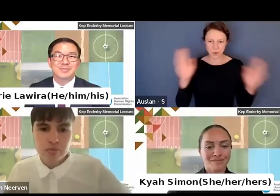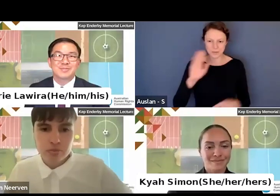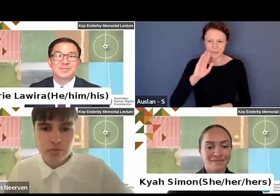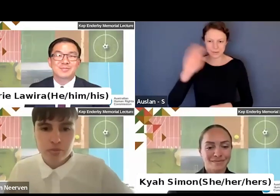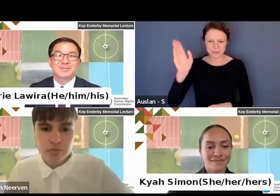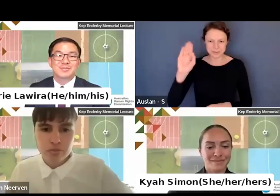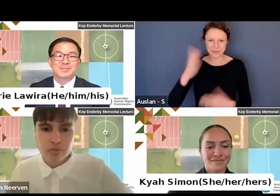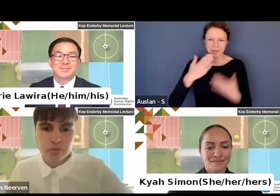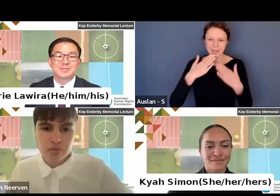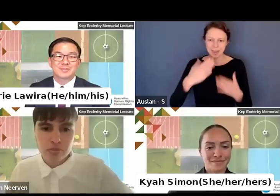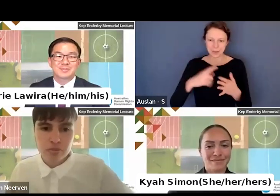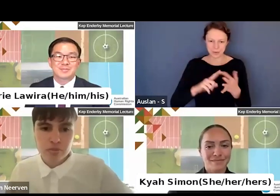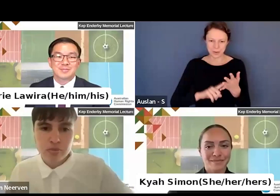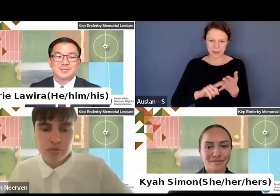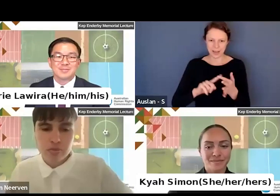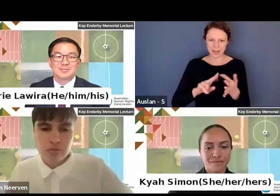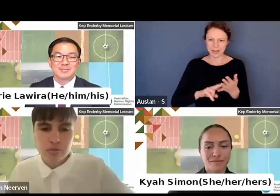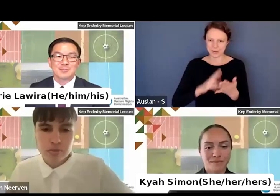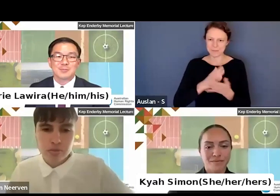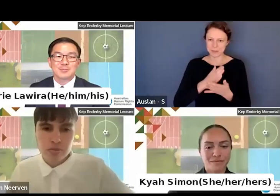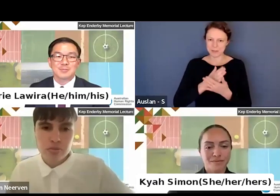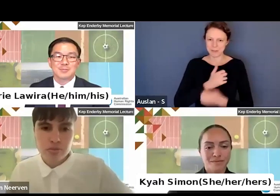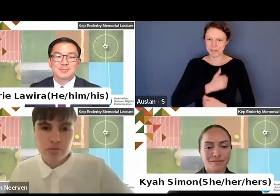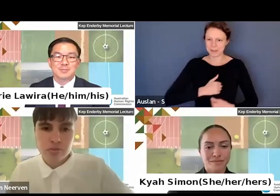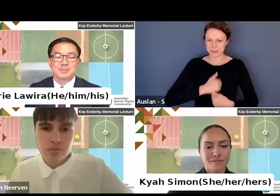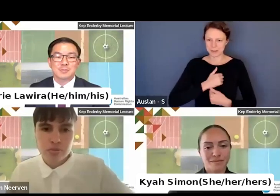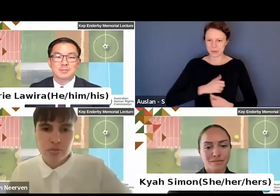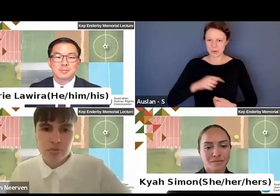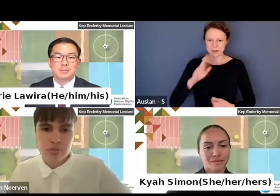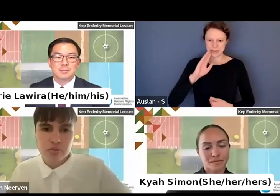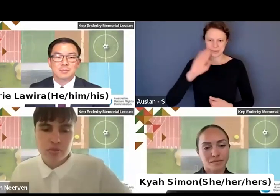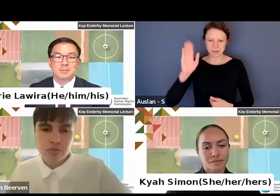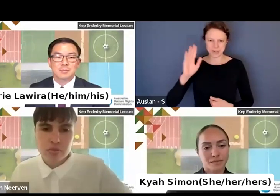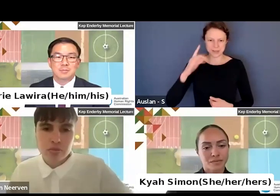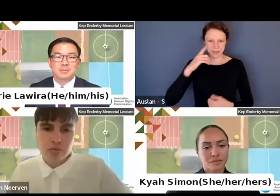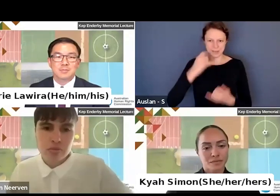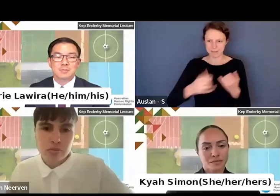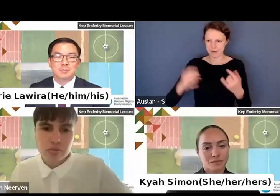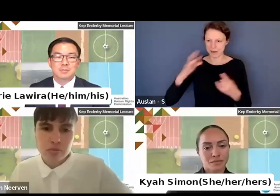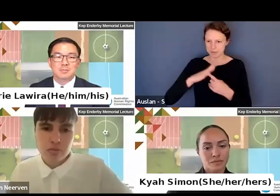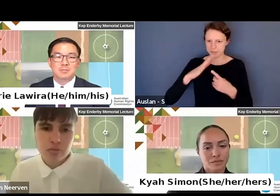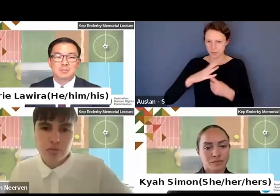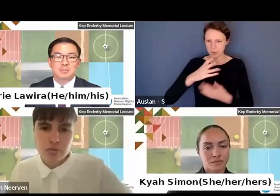I really enjoyed enjoyed. And I think it's a really important discussion and I think now is the time. If not now, then when?